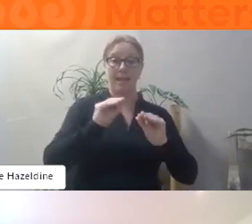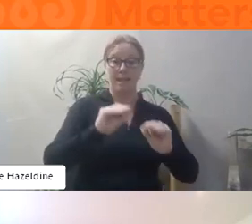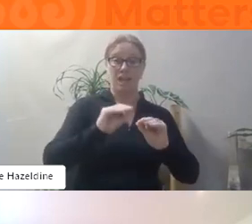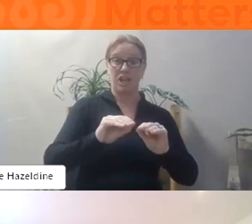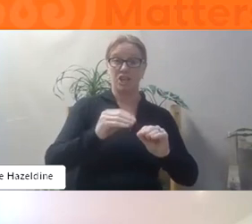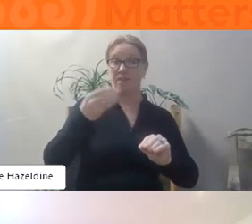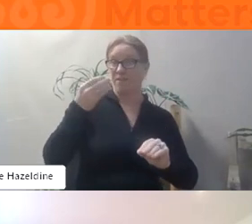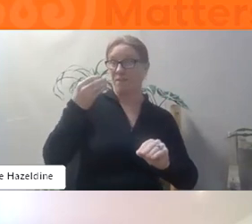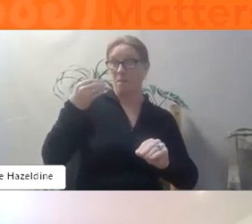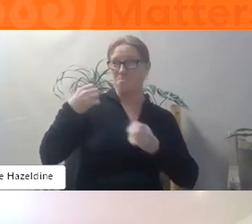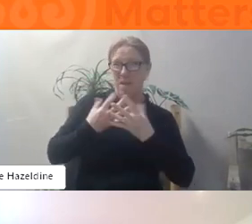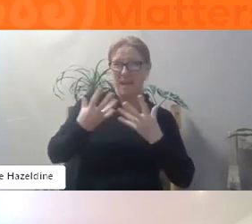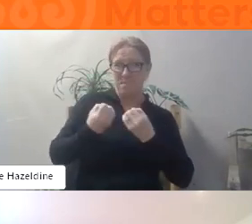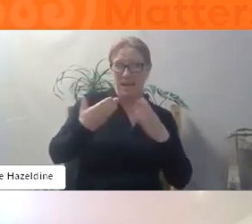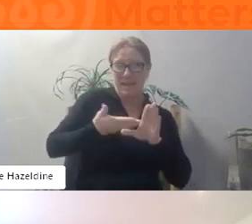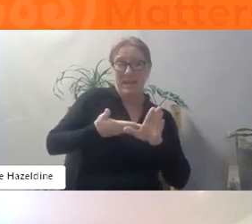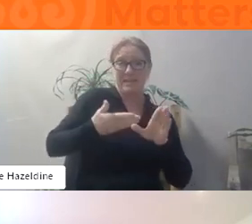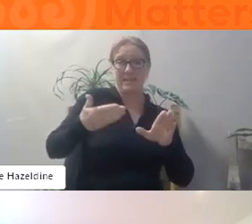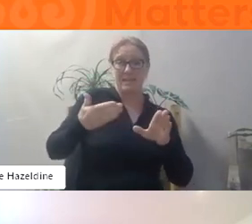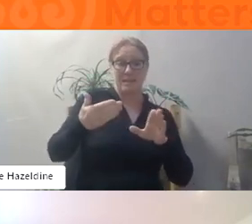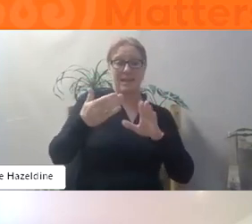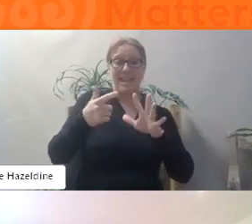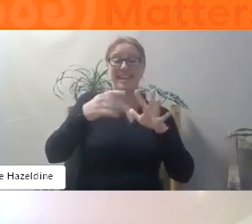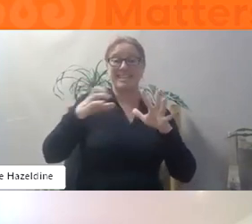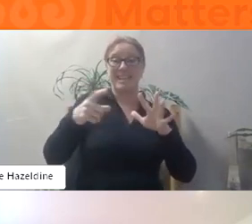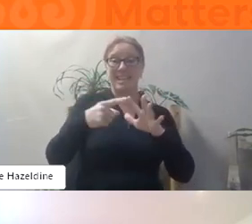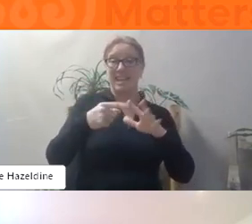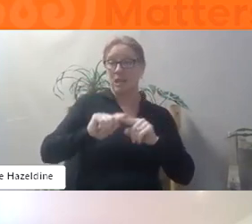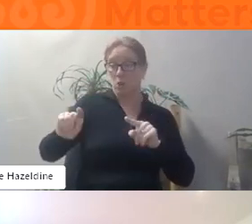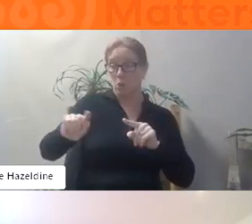ranging from pre-school and kindergarten to postgraduate study. I have been